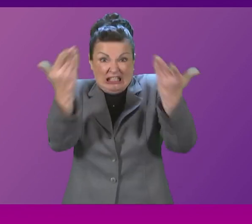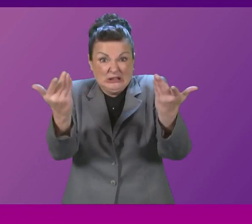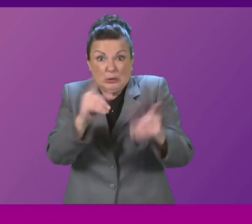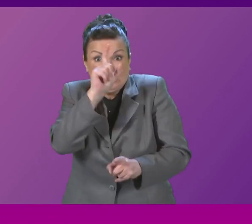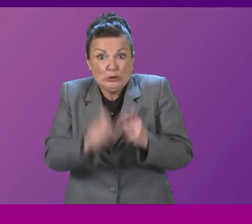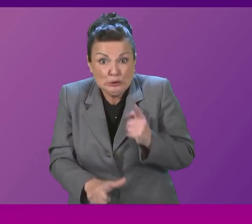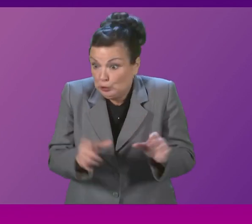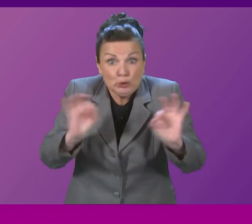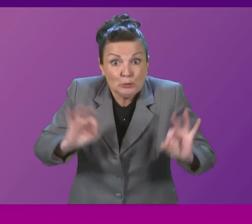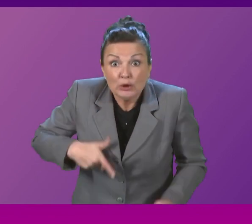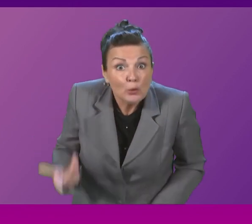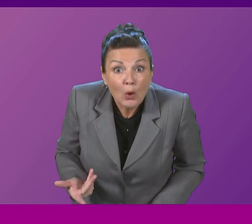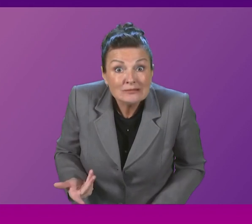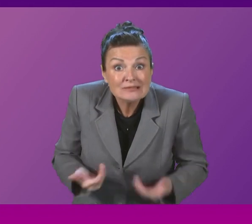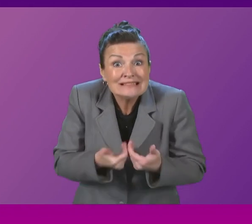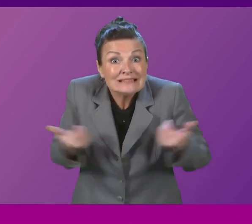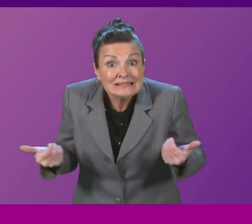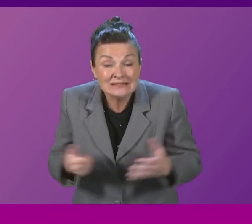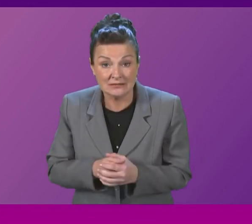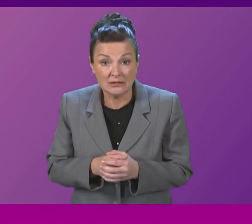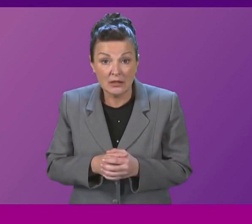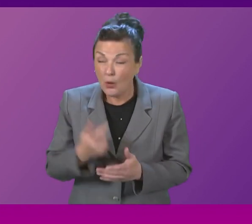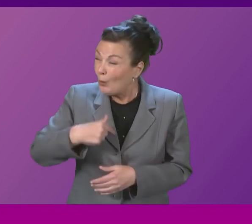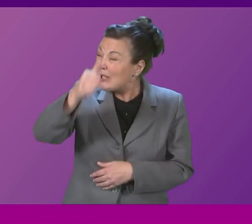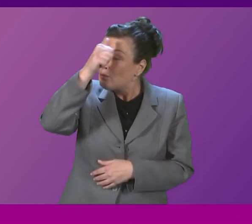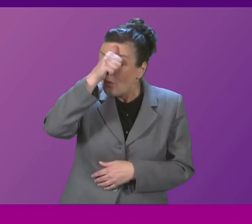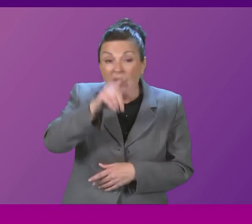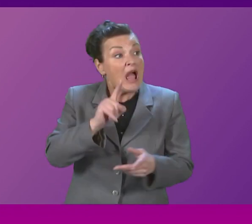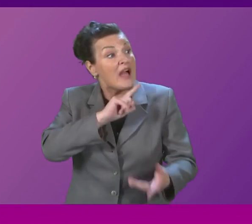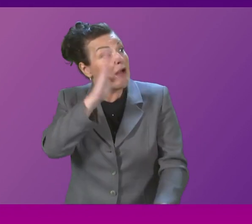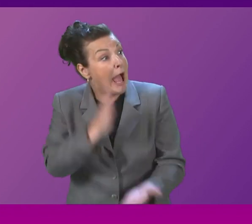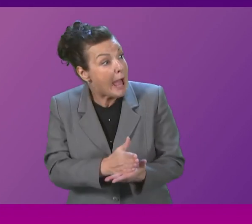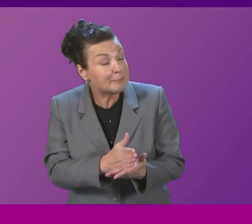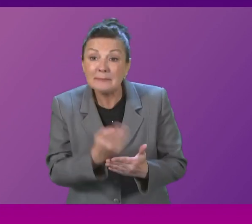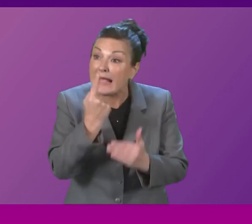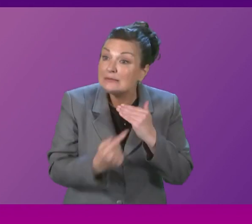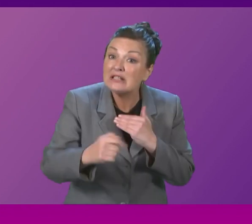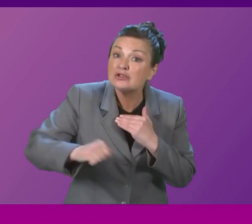We know that there would not be any major ships built if she got her way.